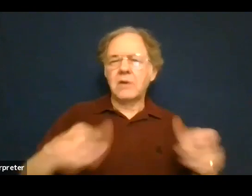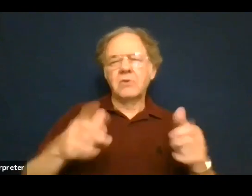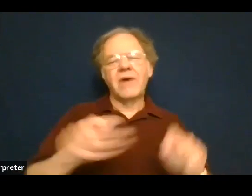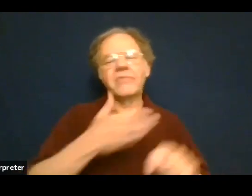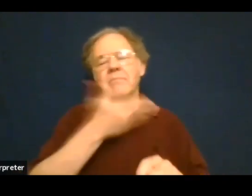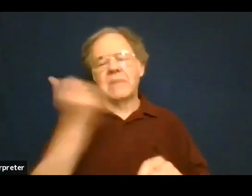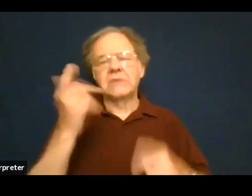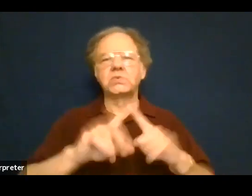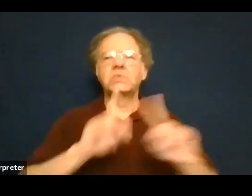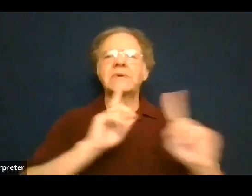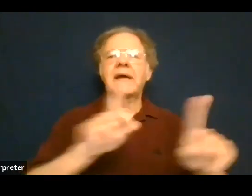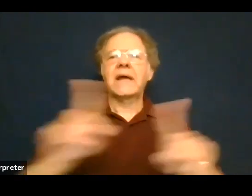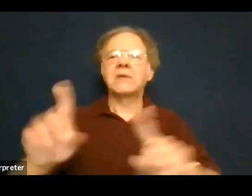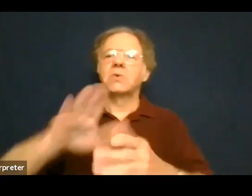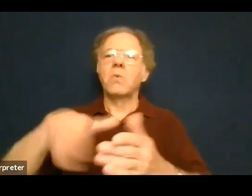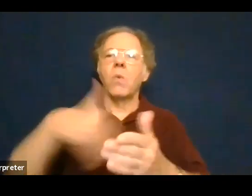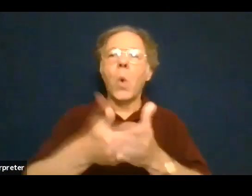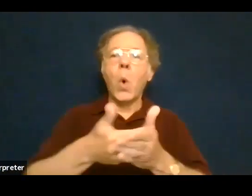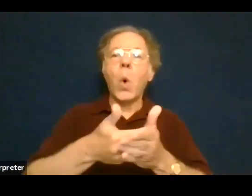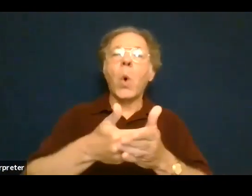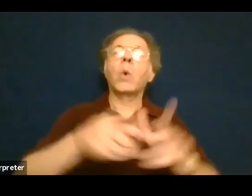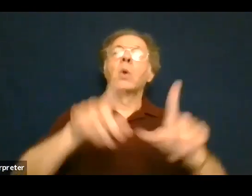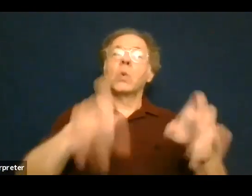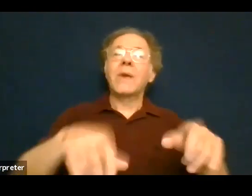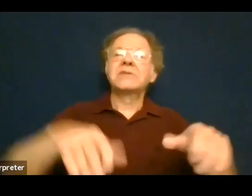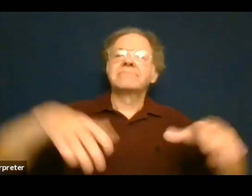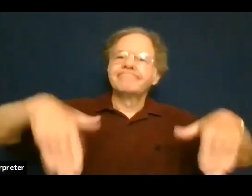remain unanswered. You're able to ask additional questions